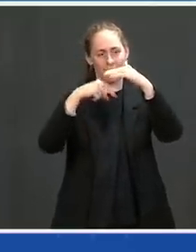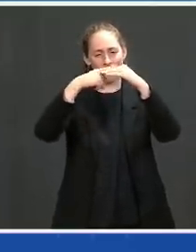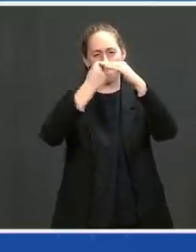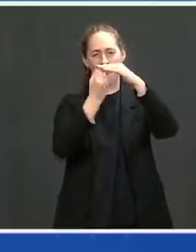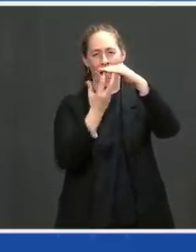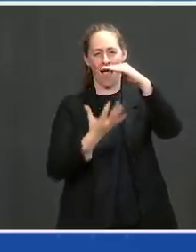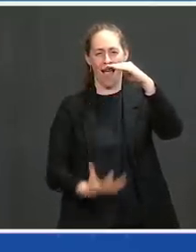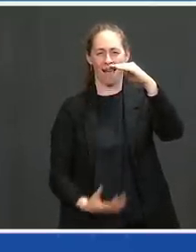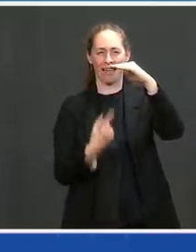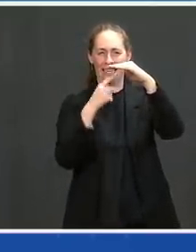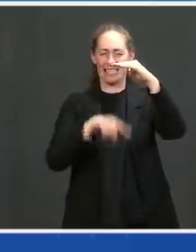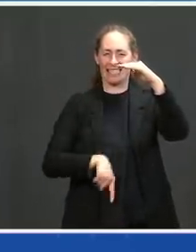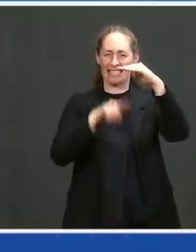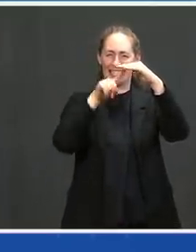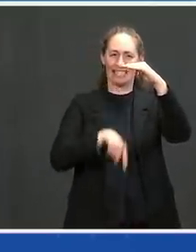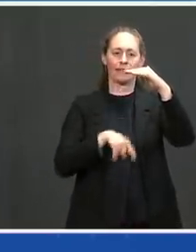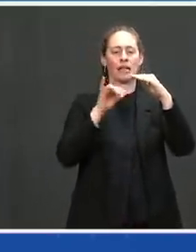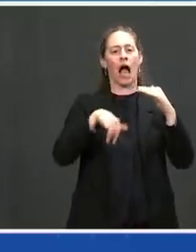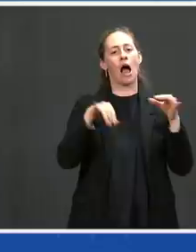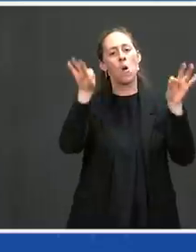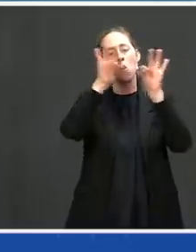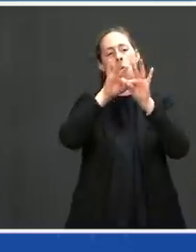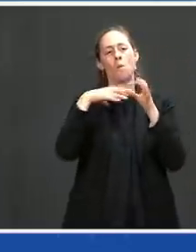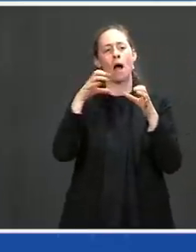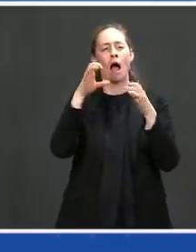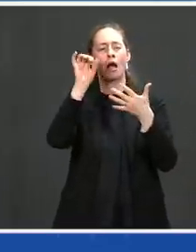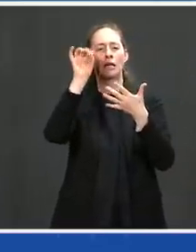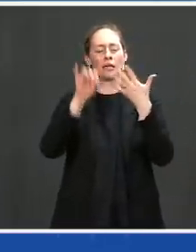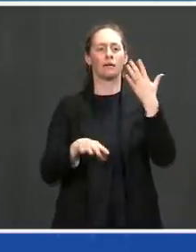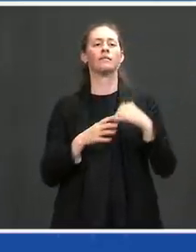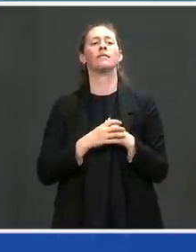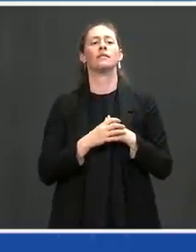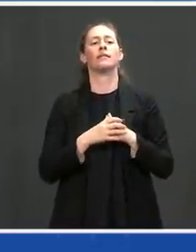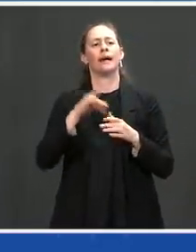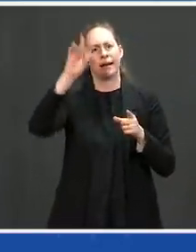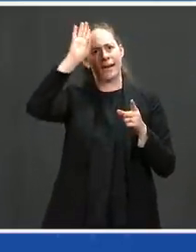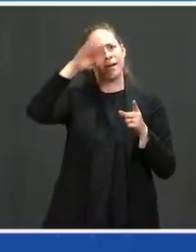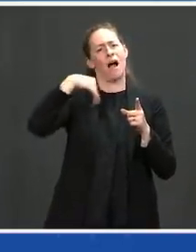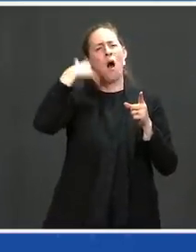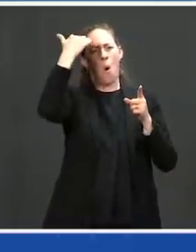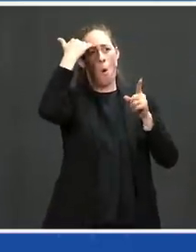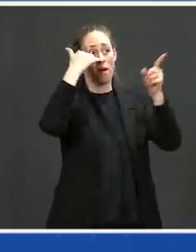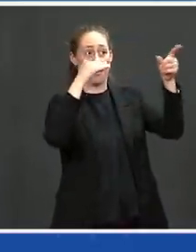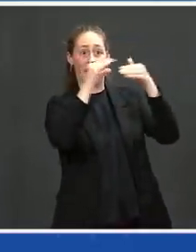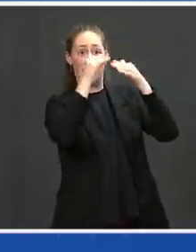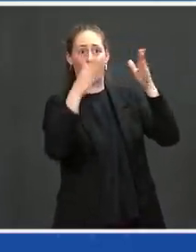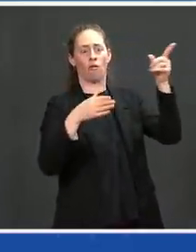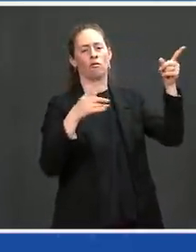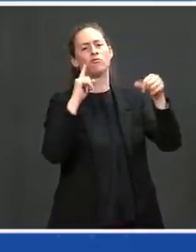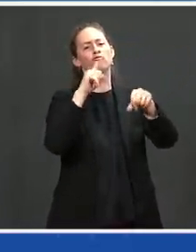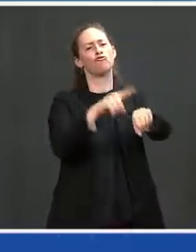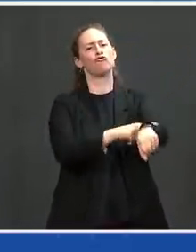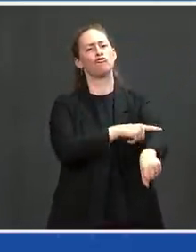I've known Xi Jinping for a long time. Allegedly, by the time I left office as Vice President,